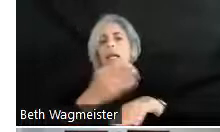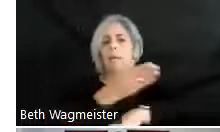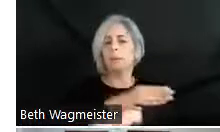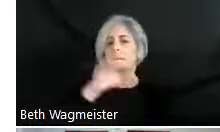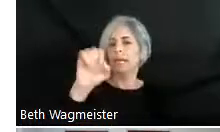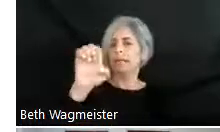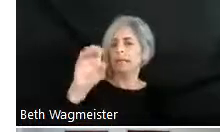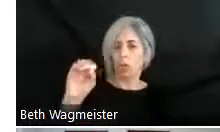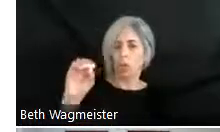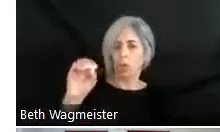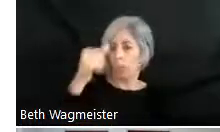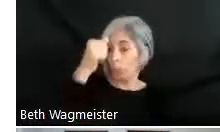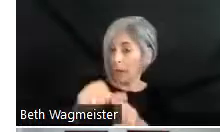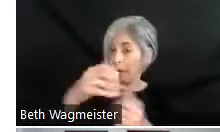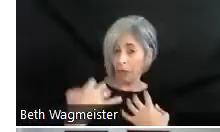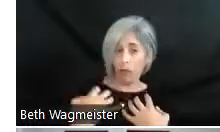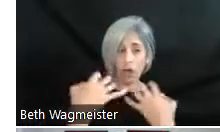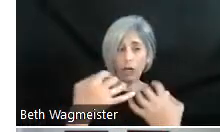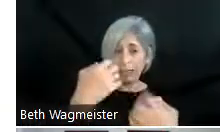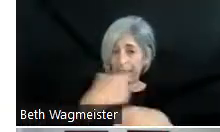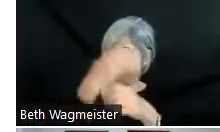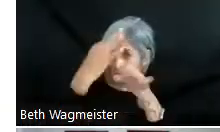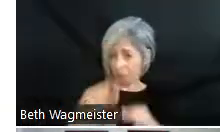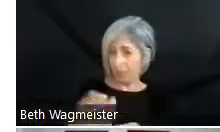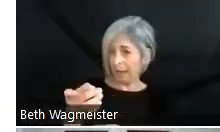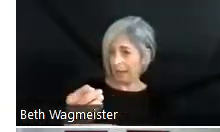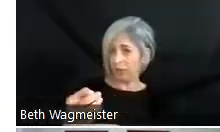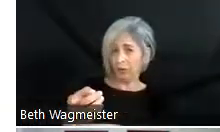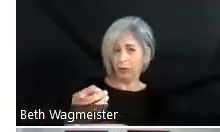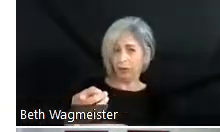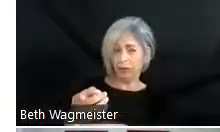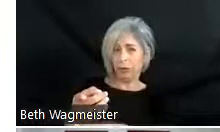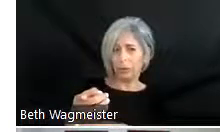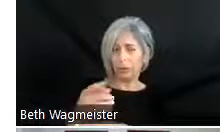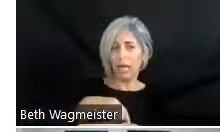right? Remember the audience is a decision maker. On screen I've got an image of a clock.